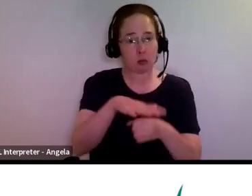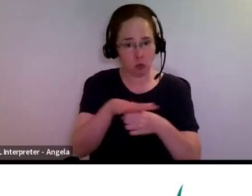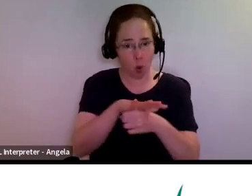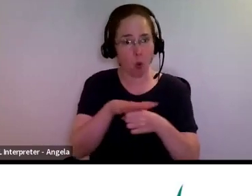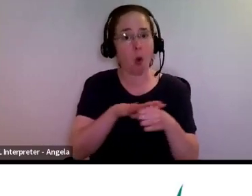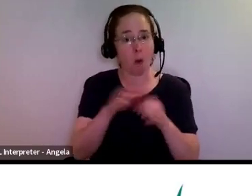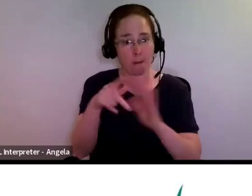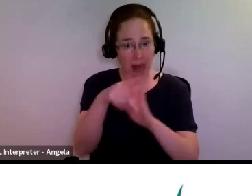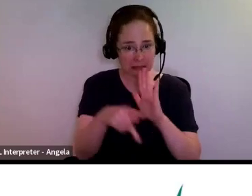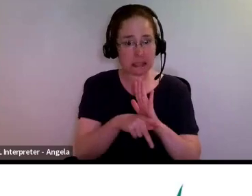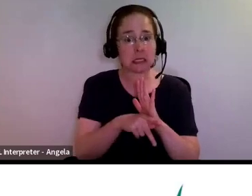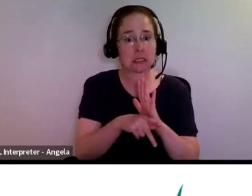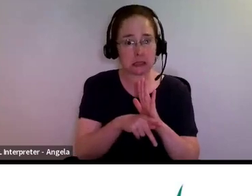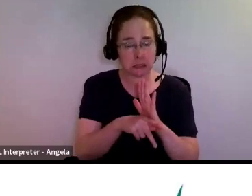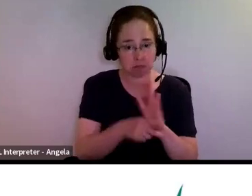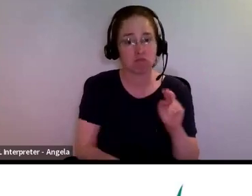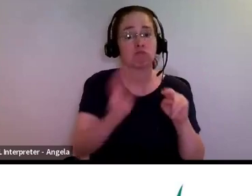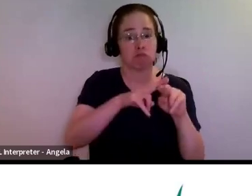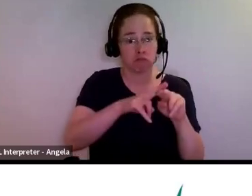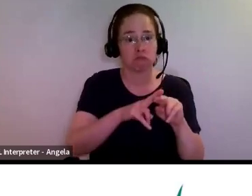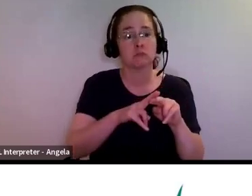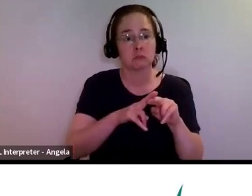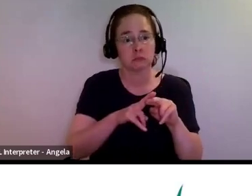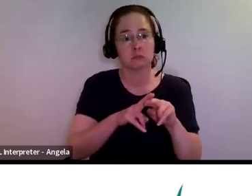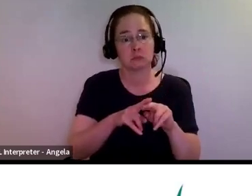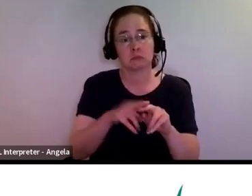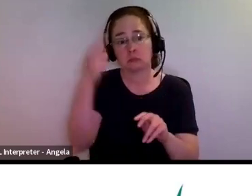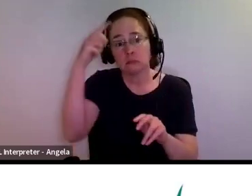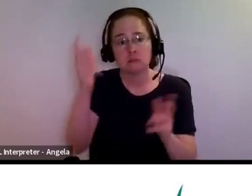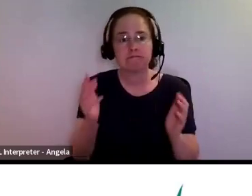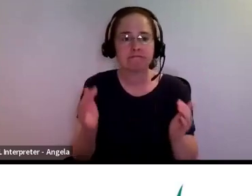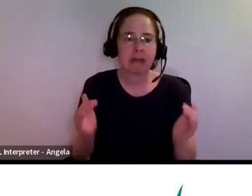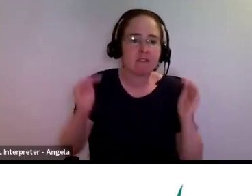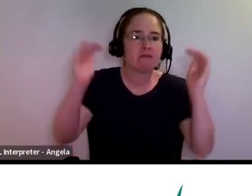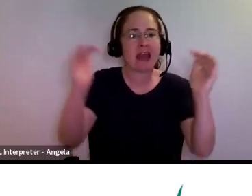policies that advance issues of importance to the disability